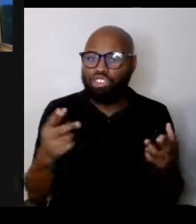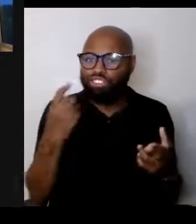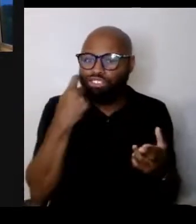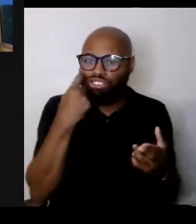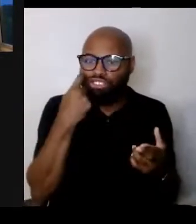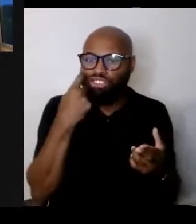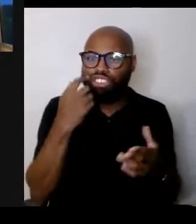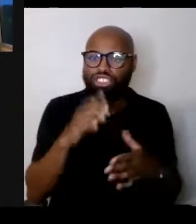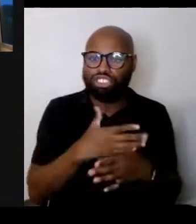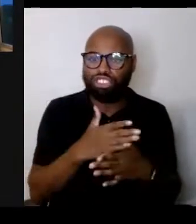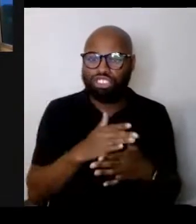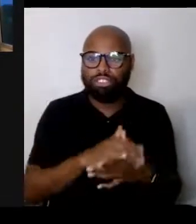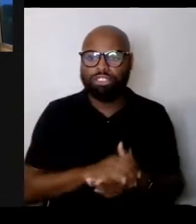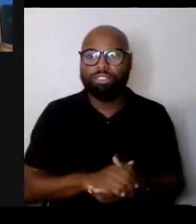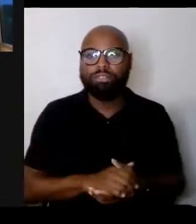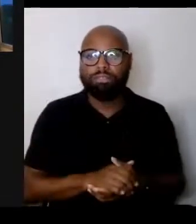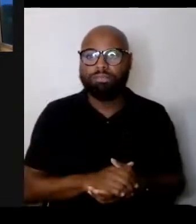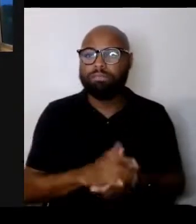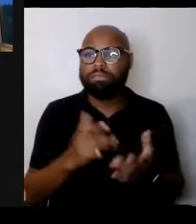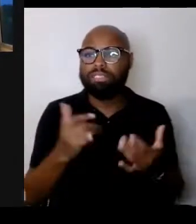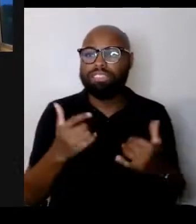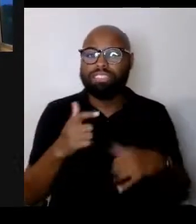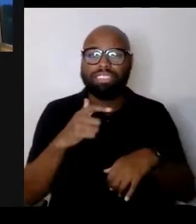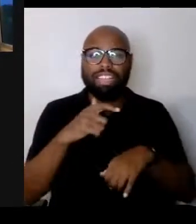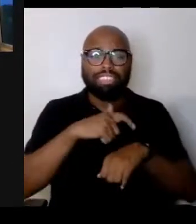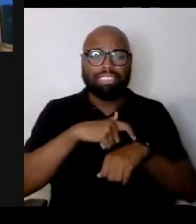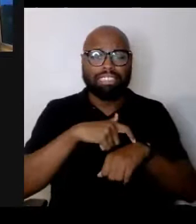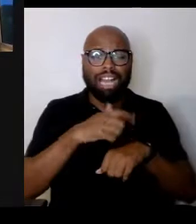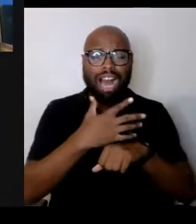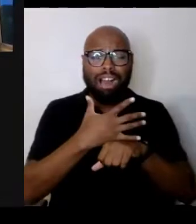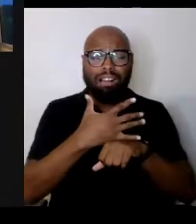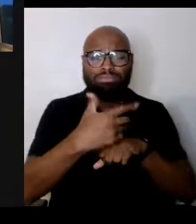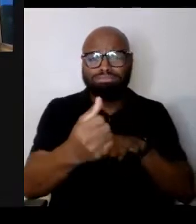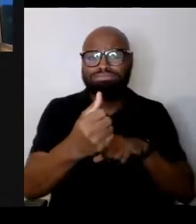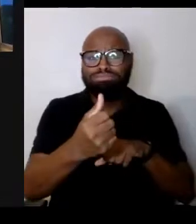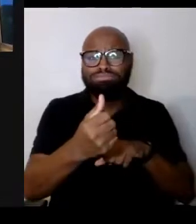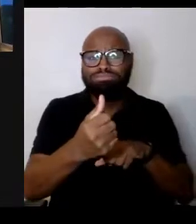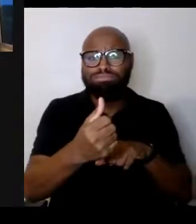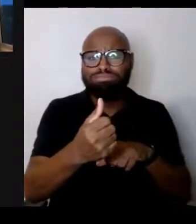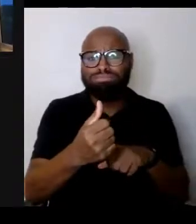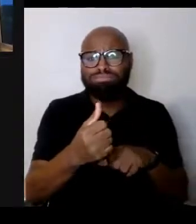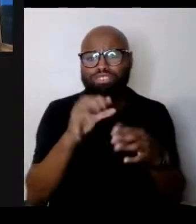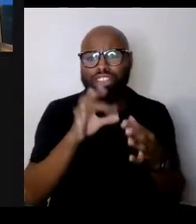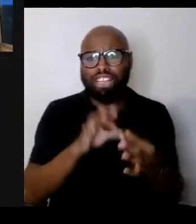And we've reached our time together in terms of questions that we could get from the audience,